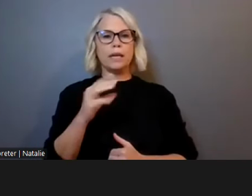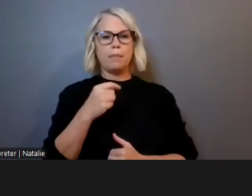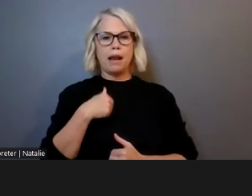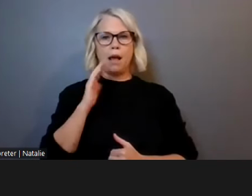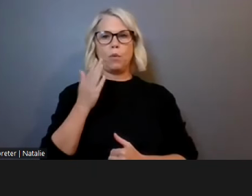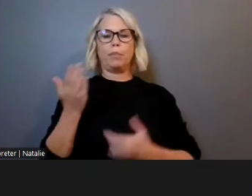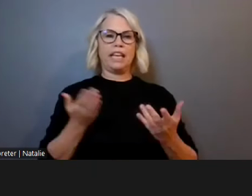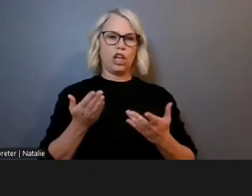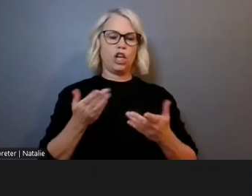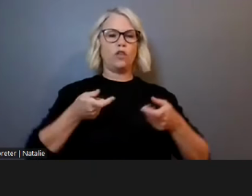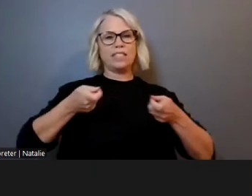facilitating the meeting.